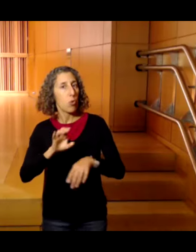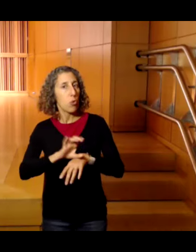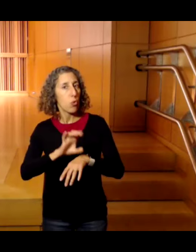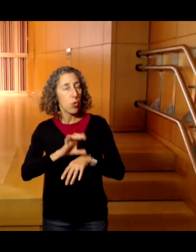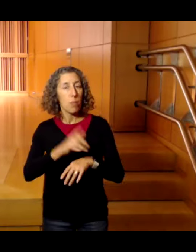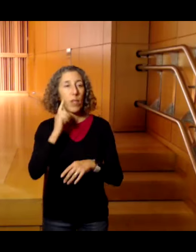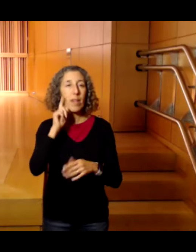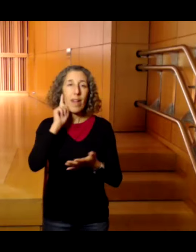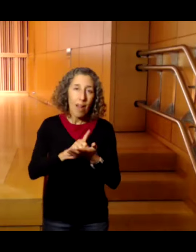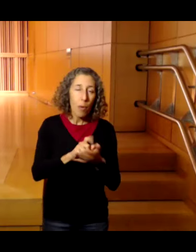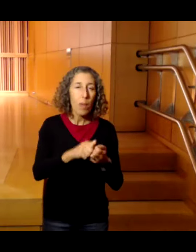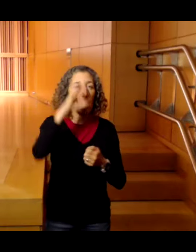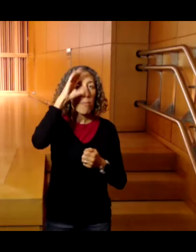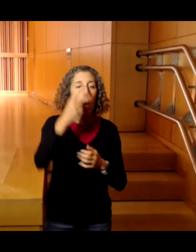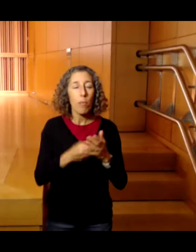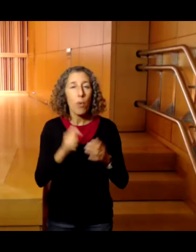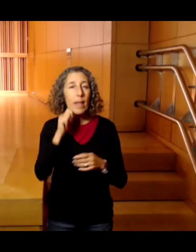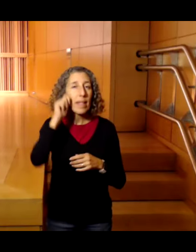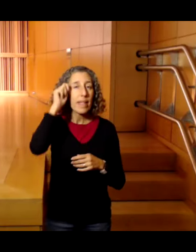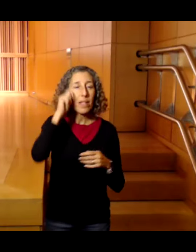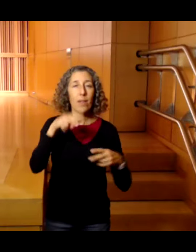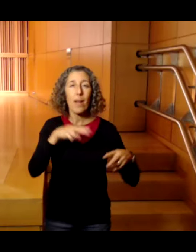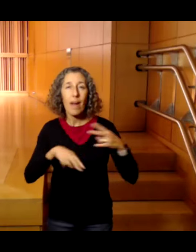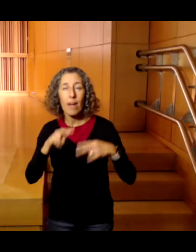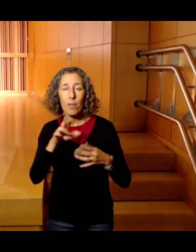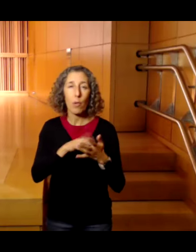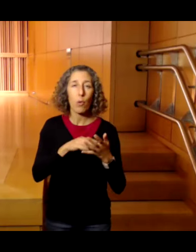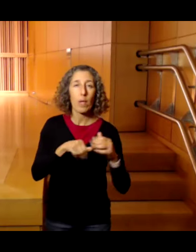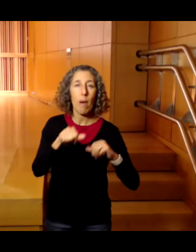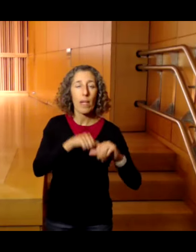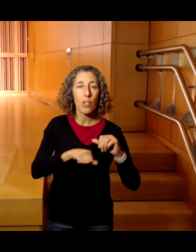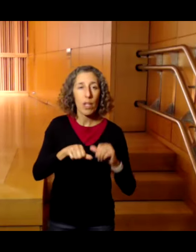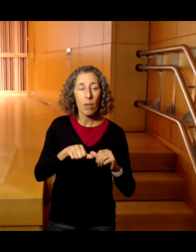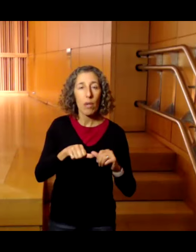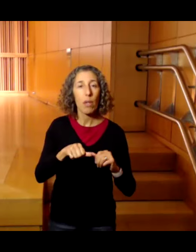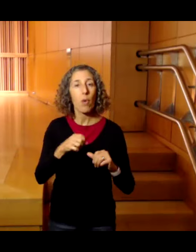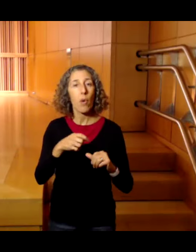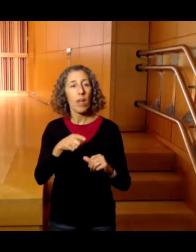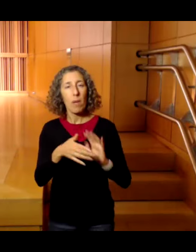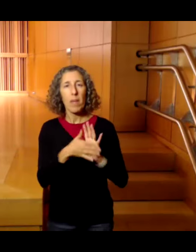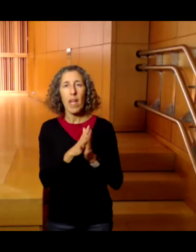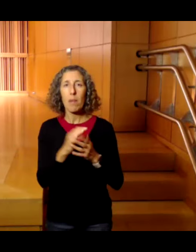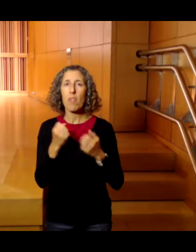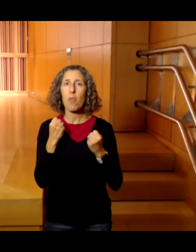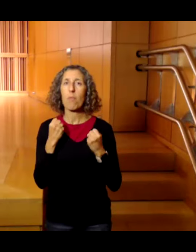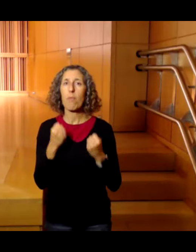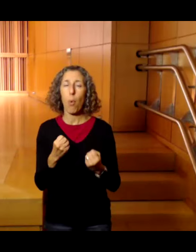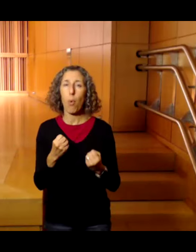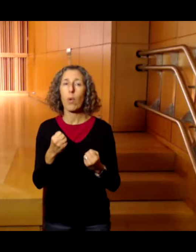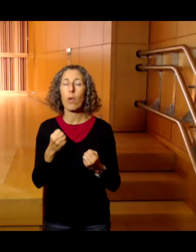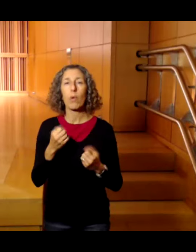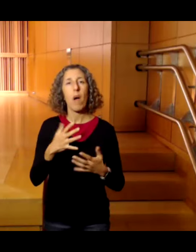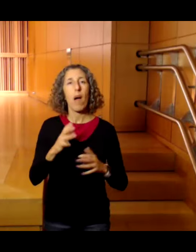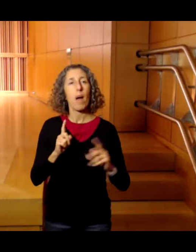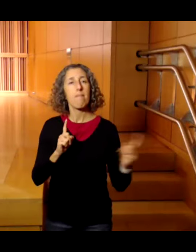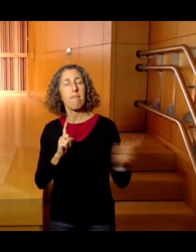End quote. And Sid Baldwin admits that he quickly became so holy that no one would have dared broach such a topic with him. Still, the boy's erotic connection was.